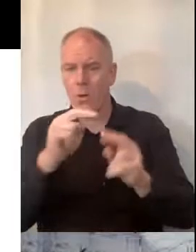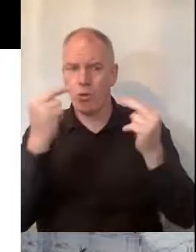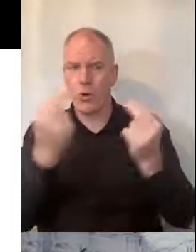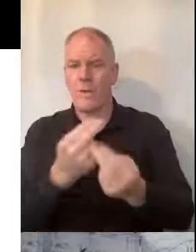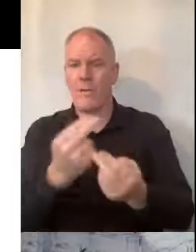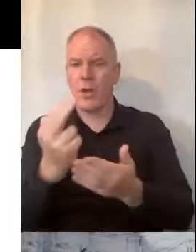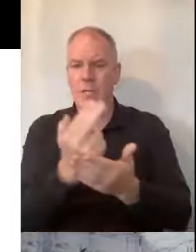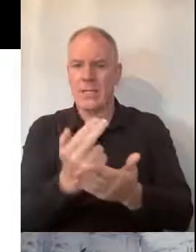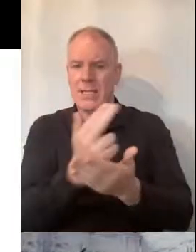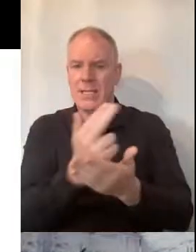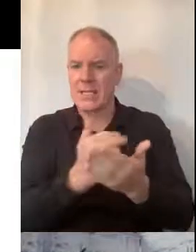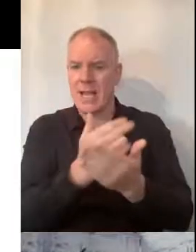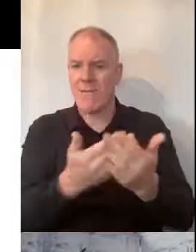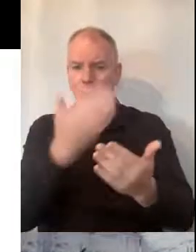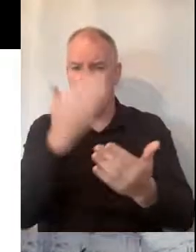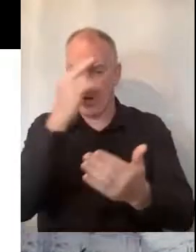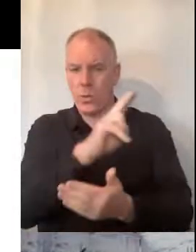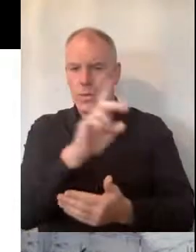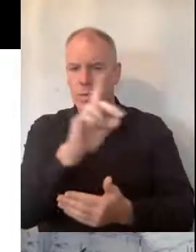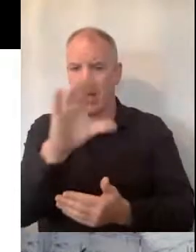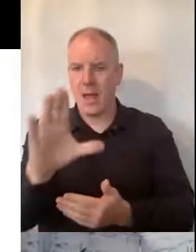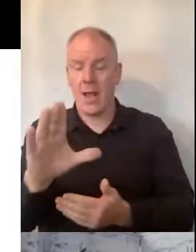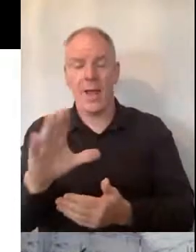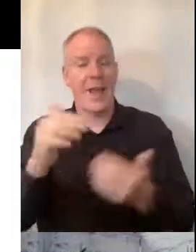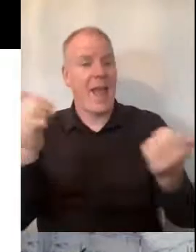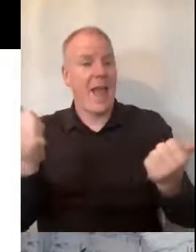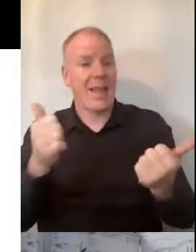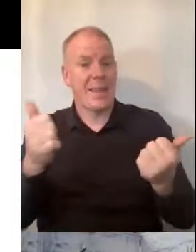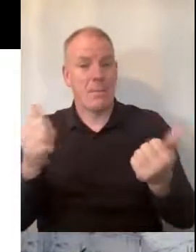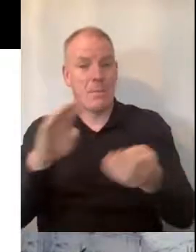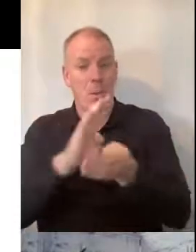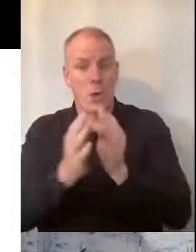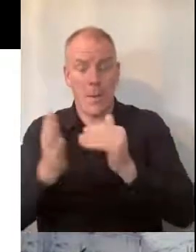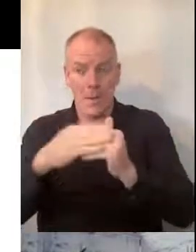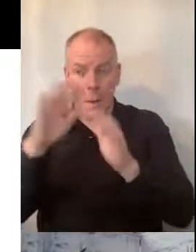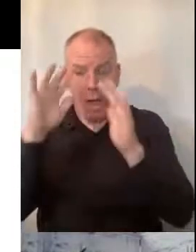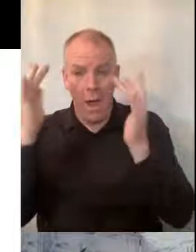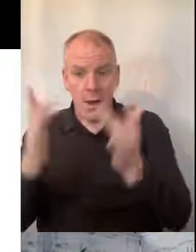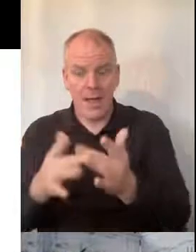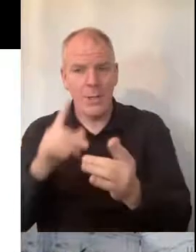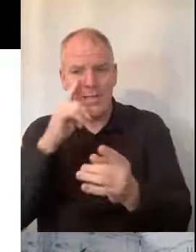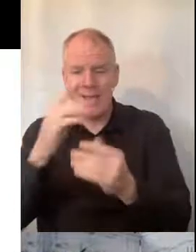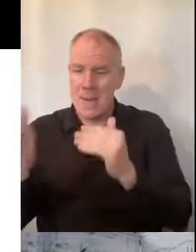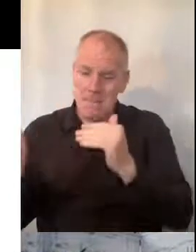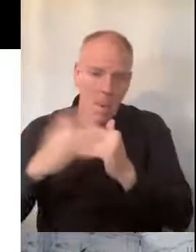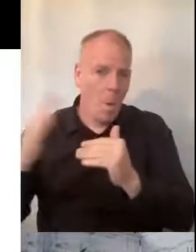and if anything with the shift online. These things have even been highlighted, and some ways people didn't consider